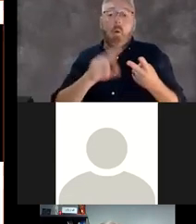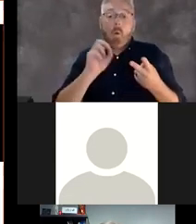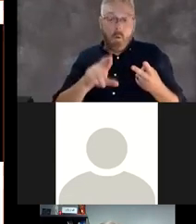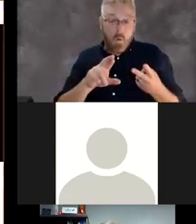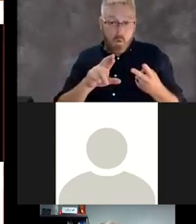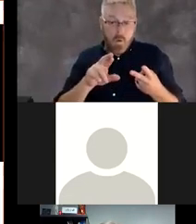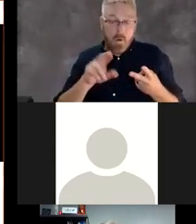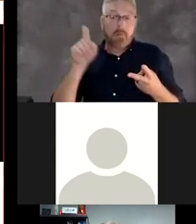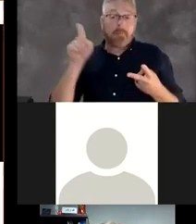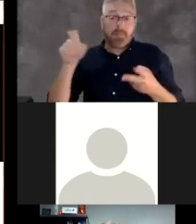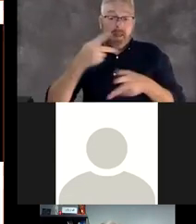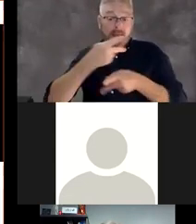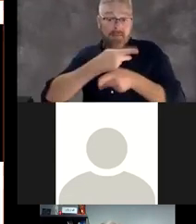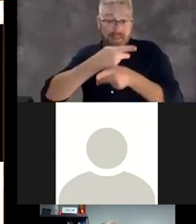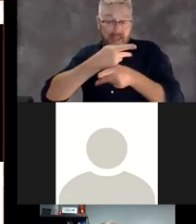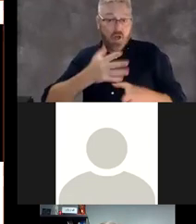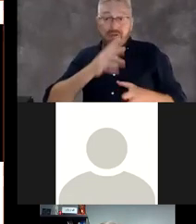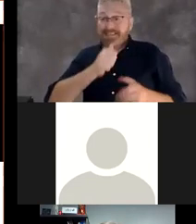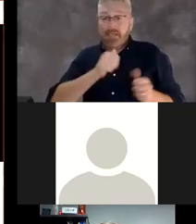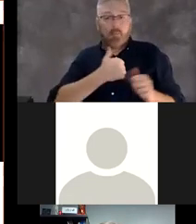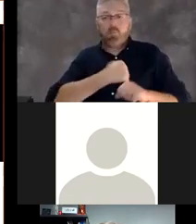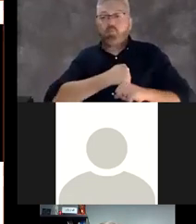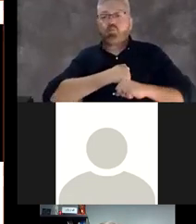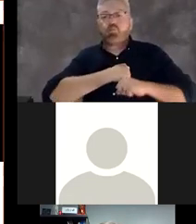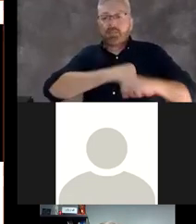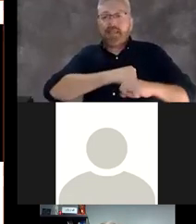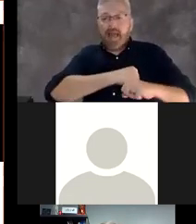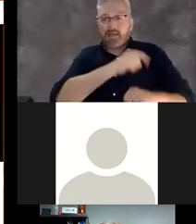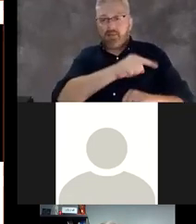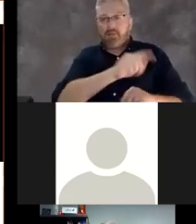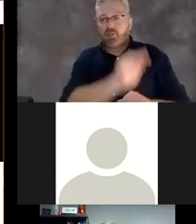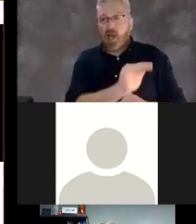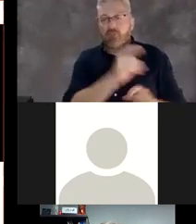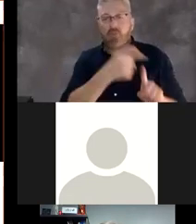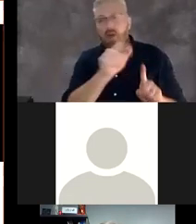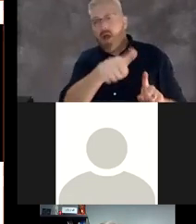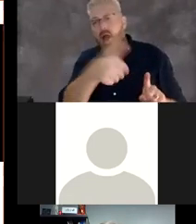THE CHILD FROM SEXUAL ABUSE THEY KNEW MAY OCCUR OR WOULD OCCUR.